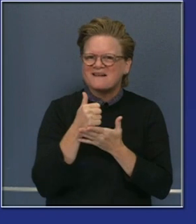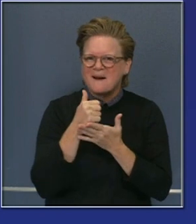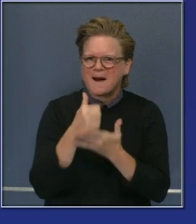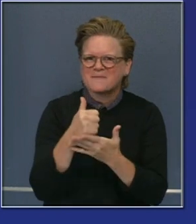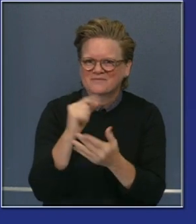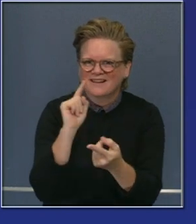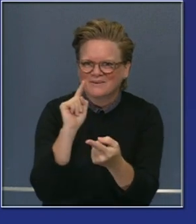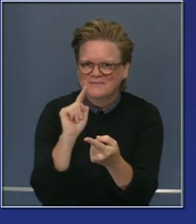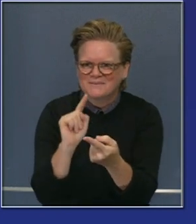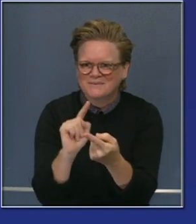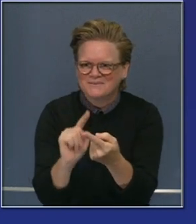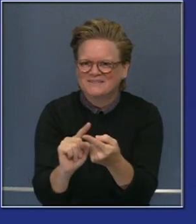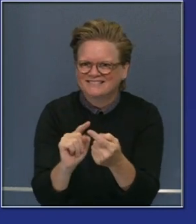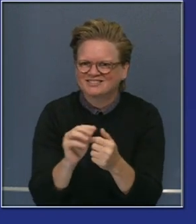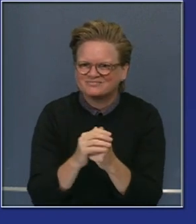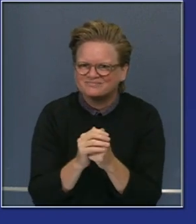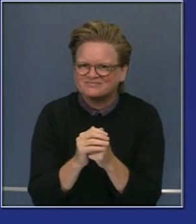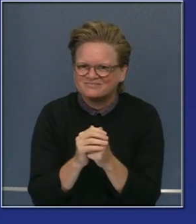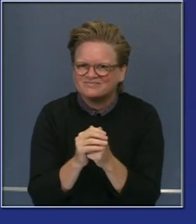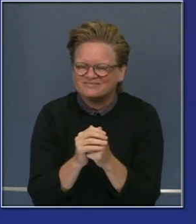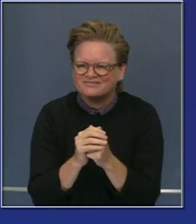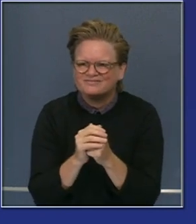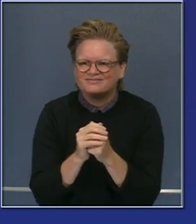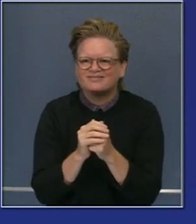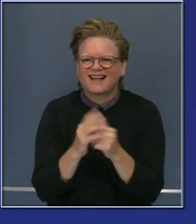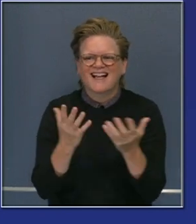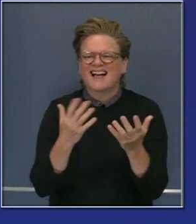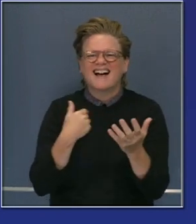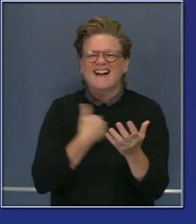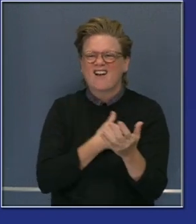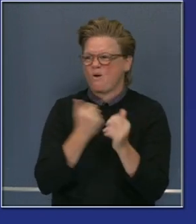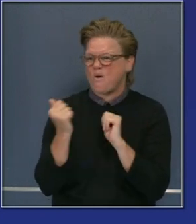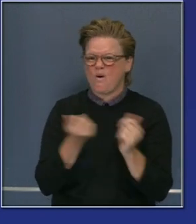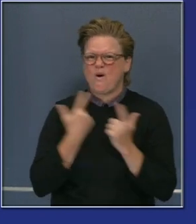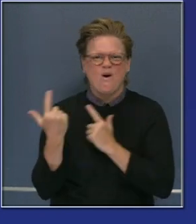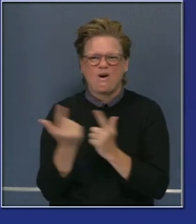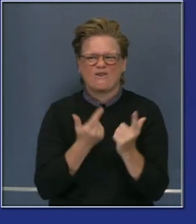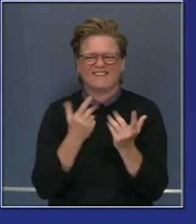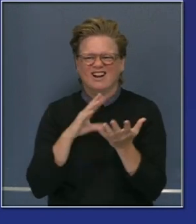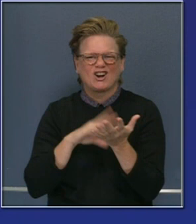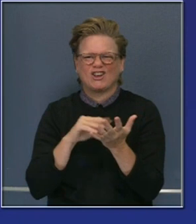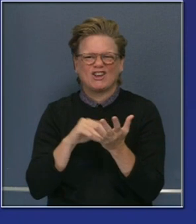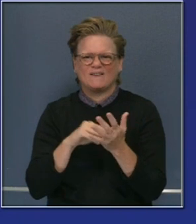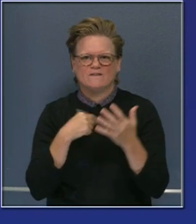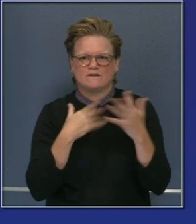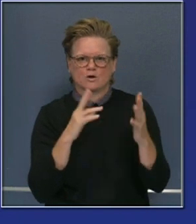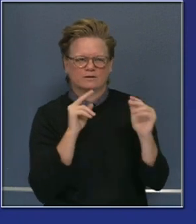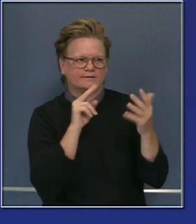AND THE IMPORTANCE OF MASKS, PHYSICAL DISTANCING AND AVOIDING